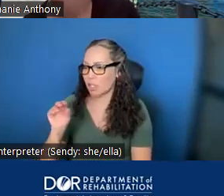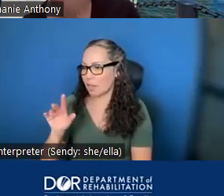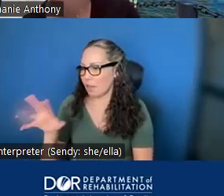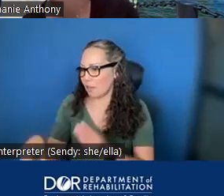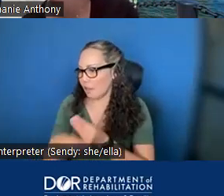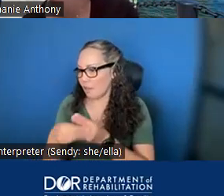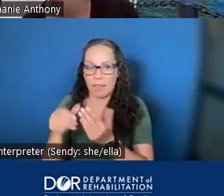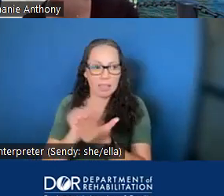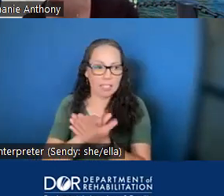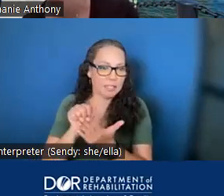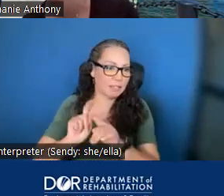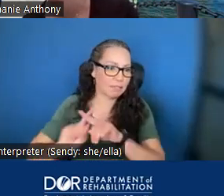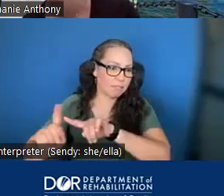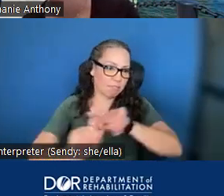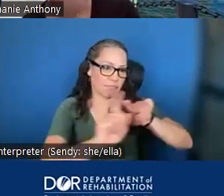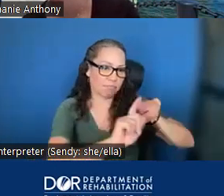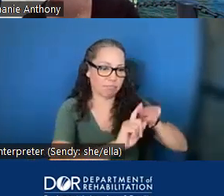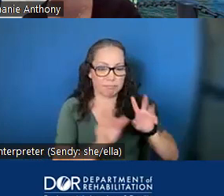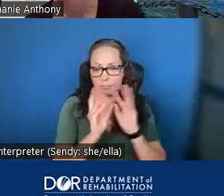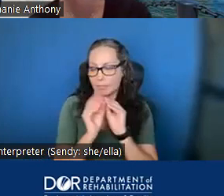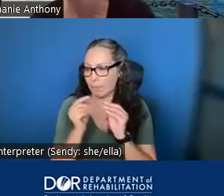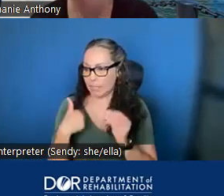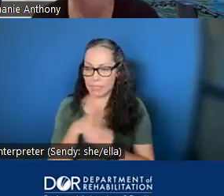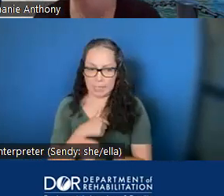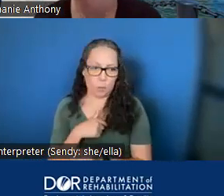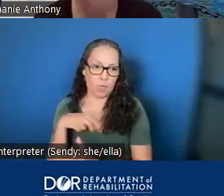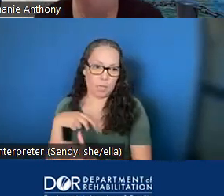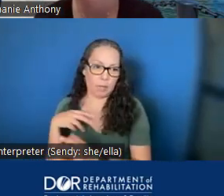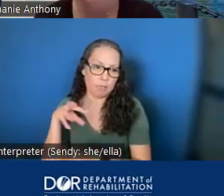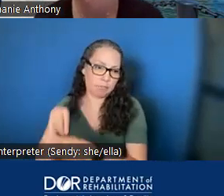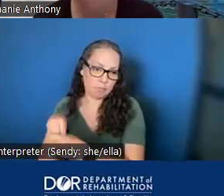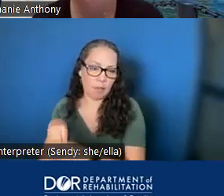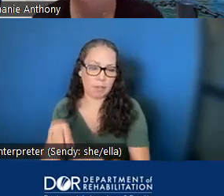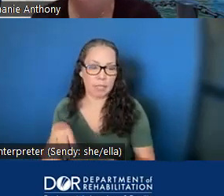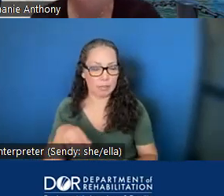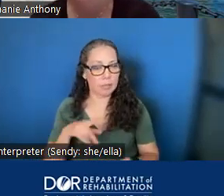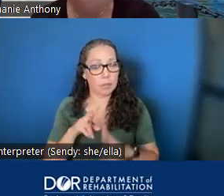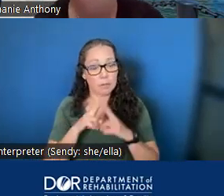meetings um that we we all participate in so really appreciate it I think that all